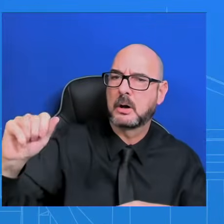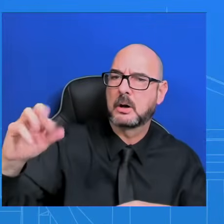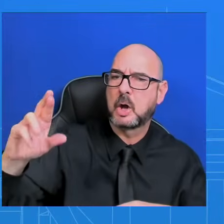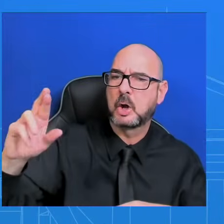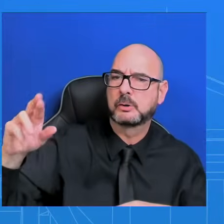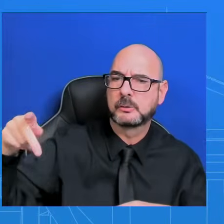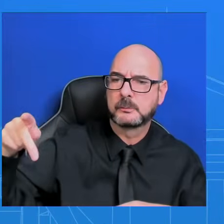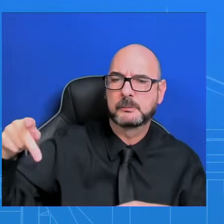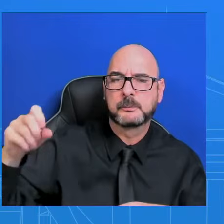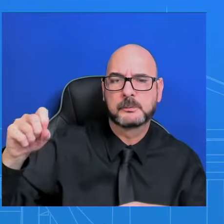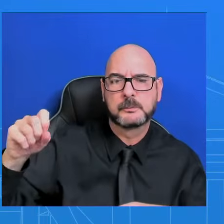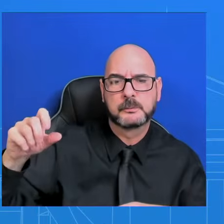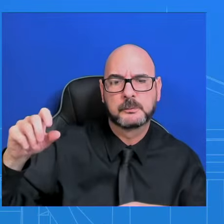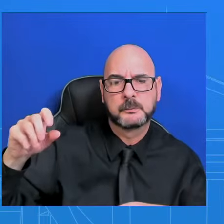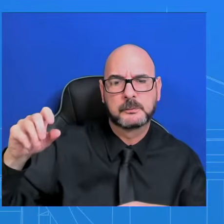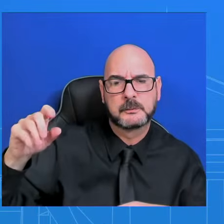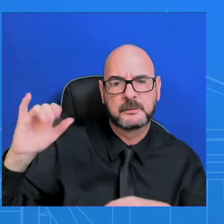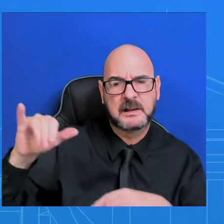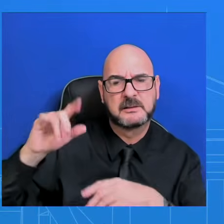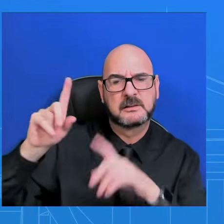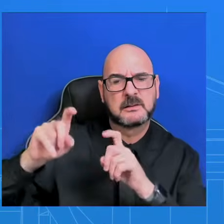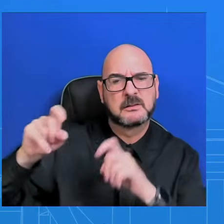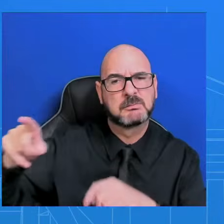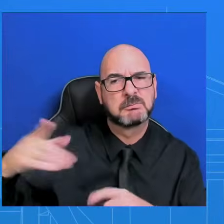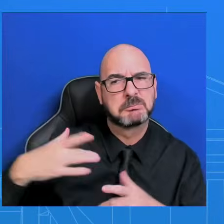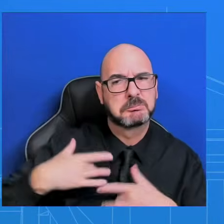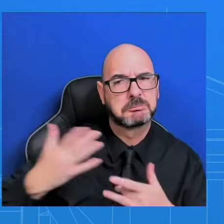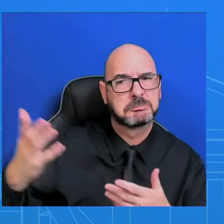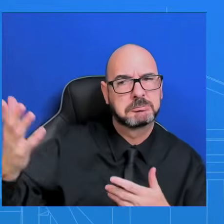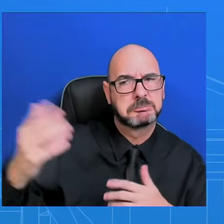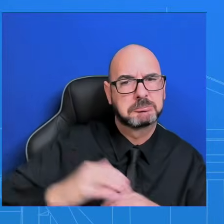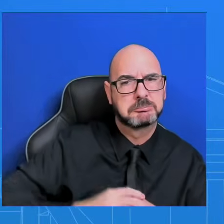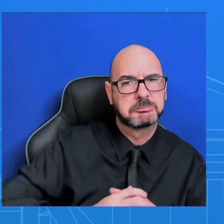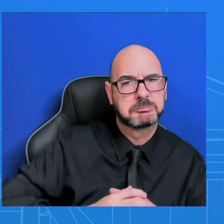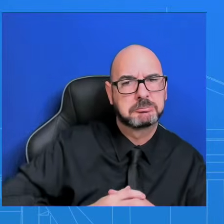Mr. Kirby: I don't have a lot of specific information. I -- we're not in a position where we can validate those claims.